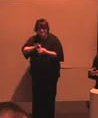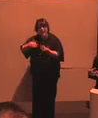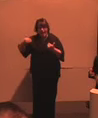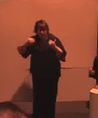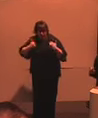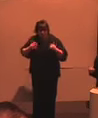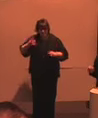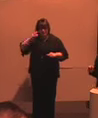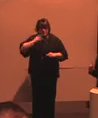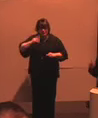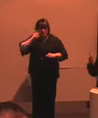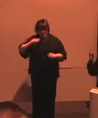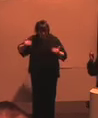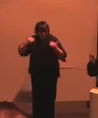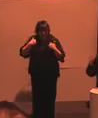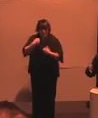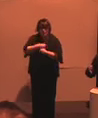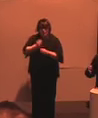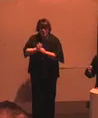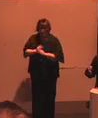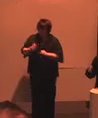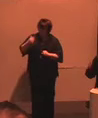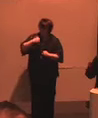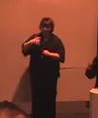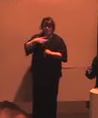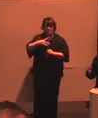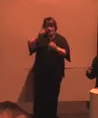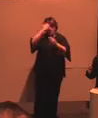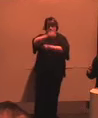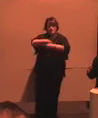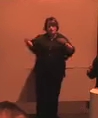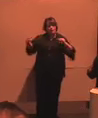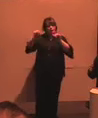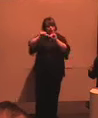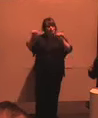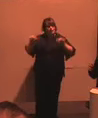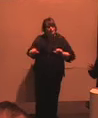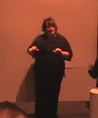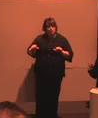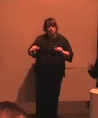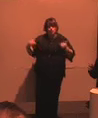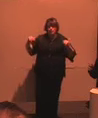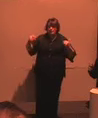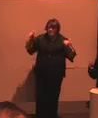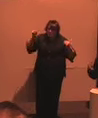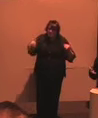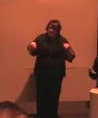So I like to say architecture is not defined without people